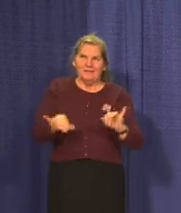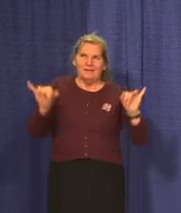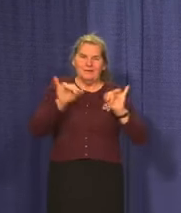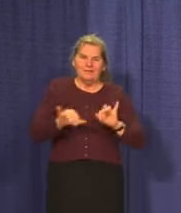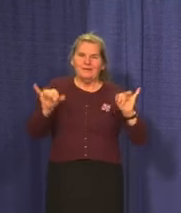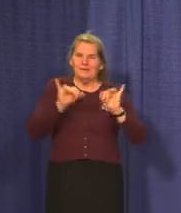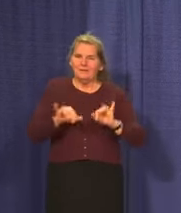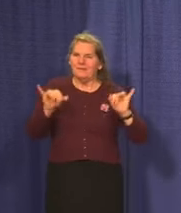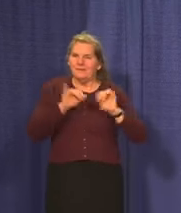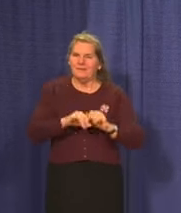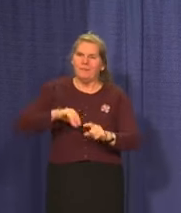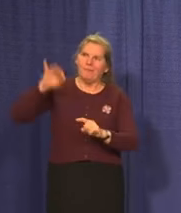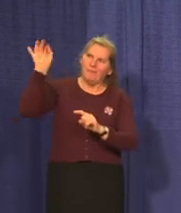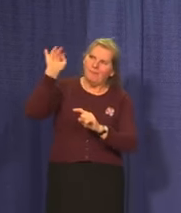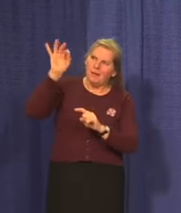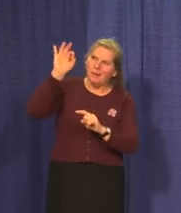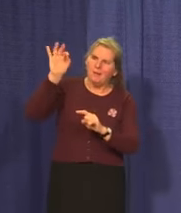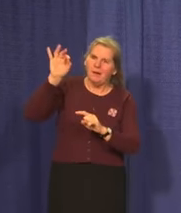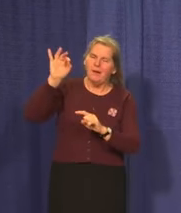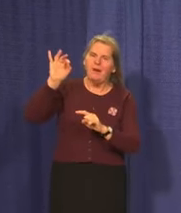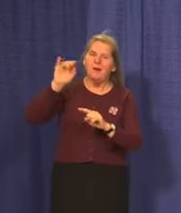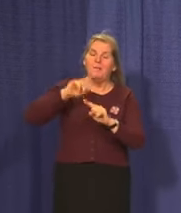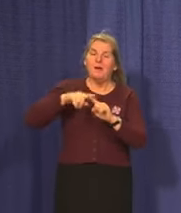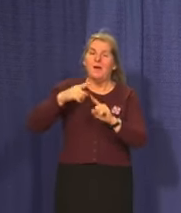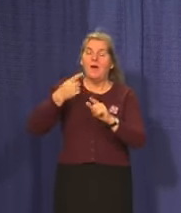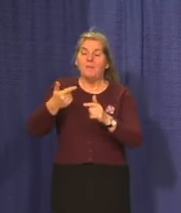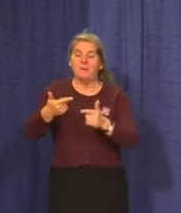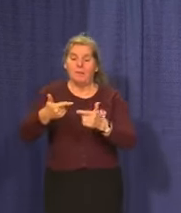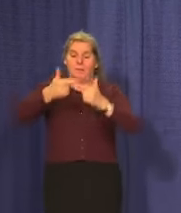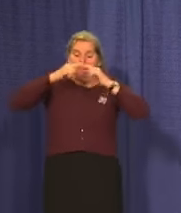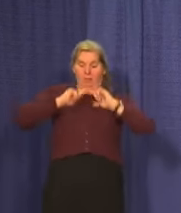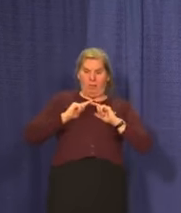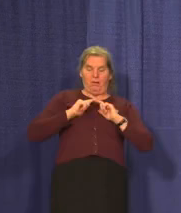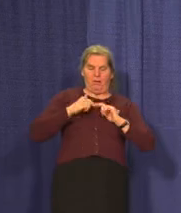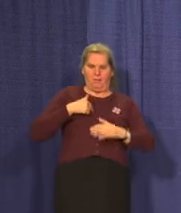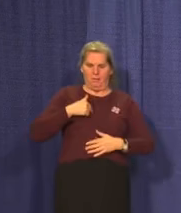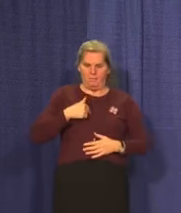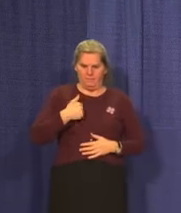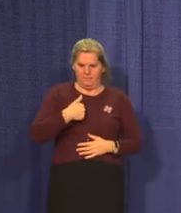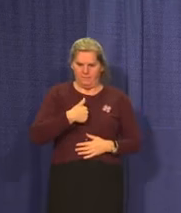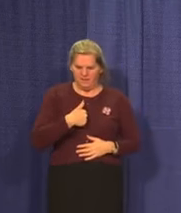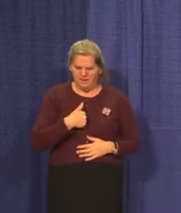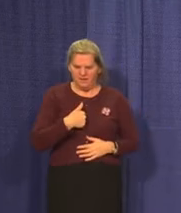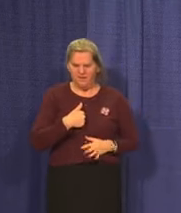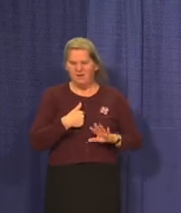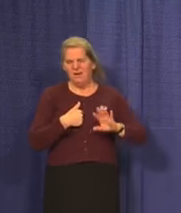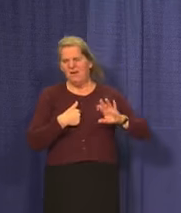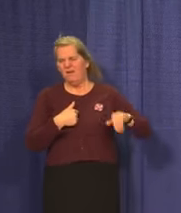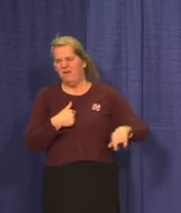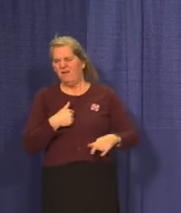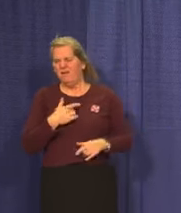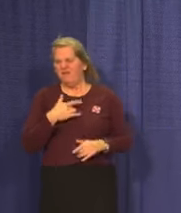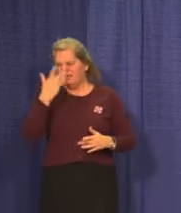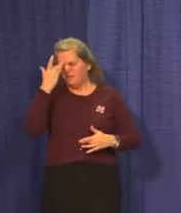BUT IT'S ALWAYS DIFFERENT WHEN IT HAPPENS TO YOU. YOU MAY JUST NOT WANT TO BOTHER, OR IT MAY BE DIFFICULT TO MISS A